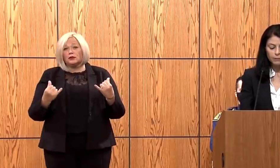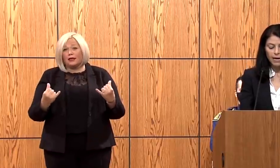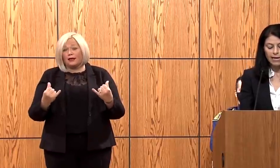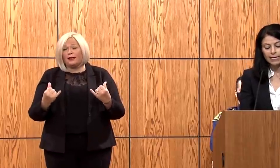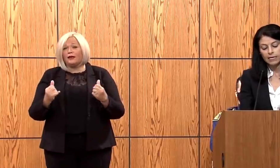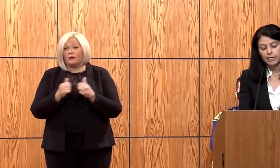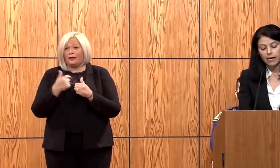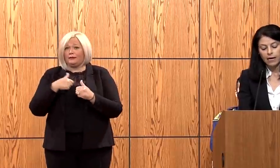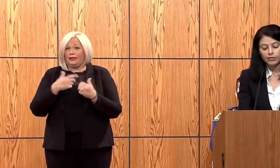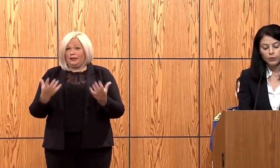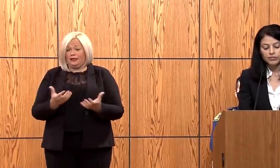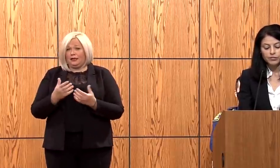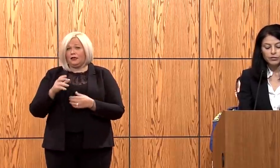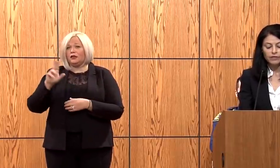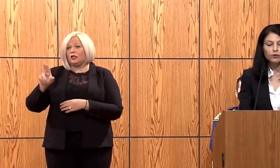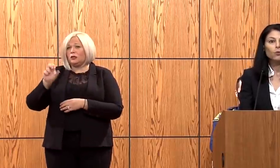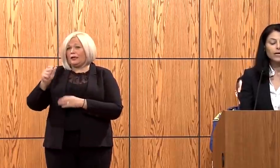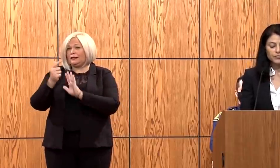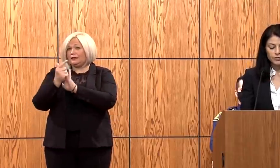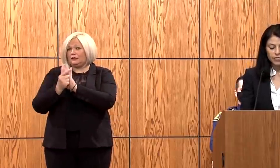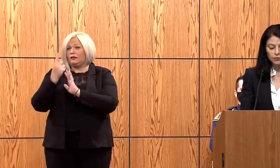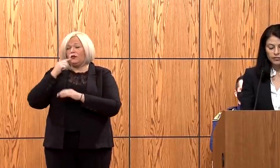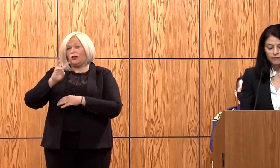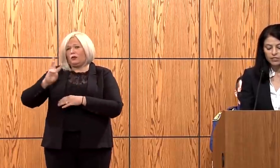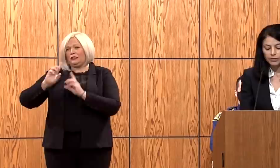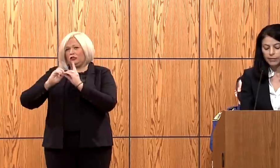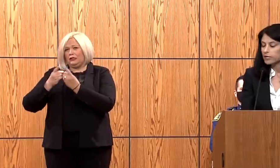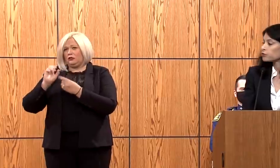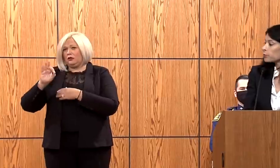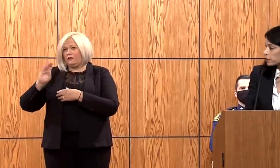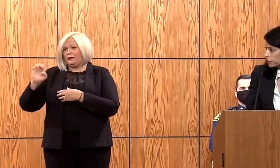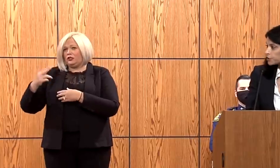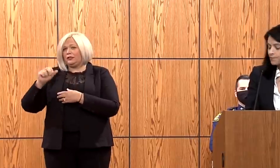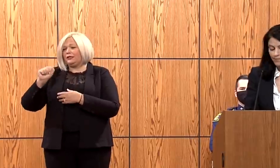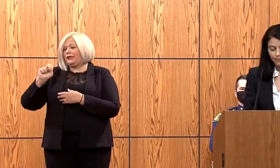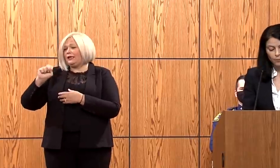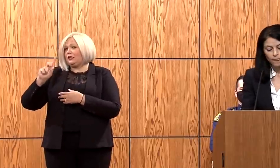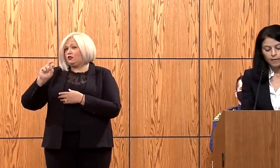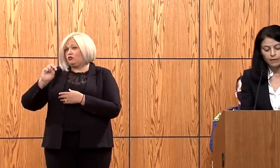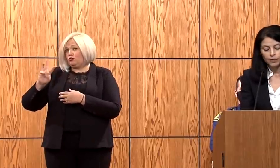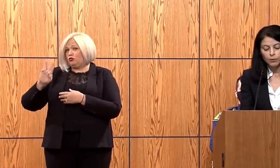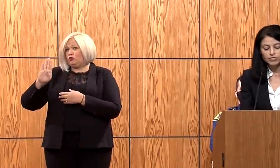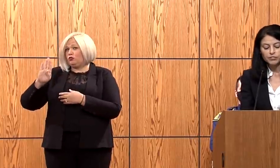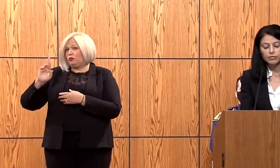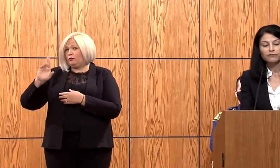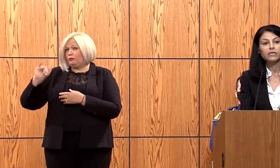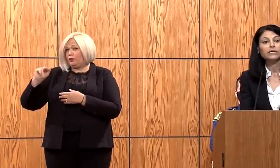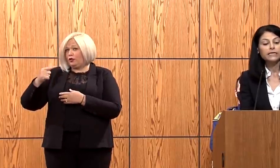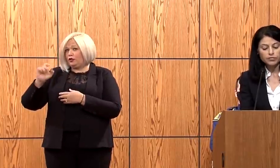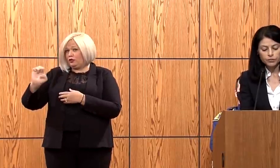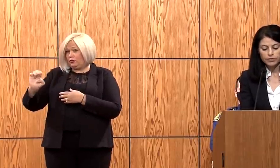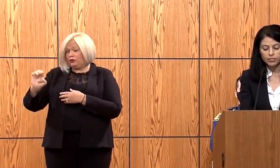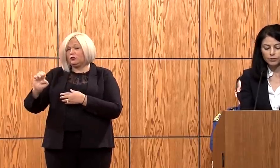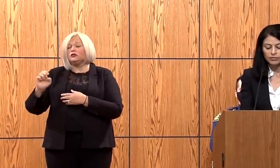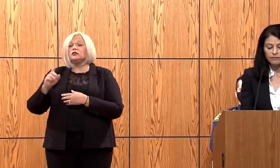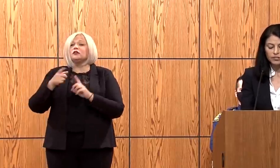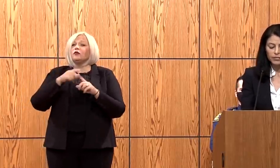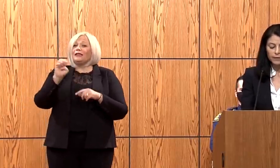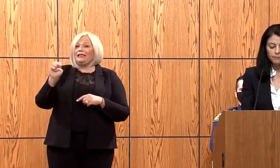PROTECTING THE SAFETY AND WELL-BEING OF OUR CITIZENS. WELL-BEING OF OUR CITIZENS. SO TODAY I AM JOINED BY THE U.S.